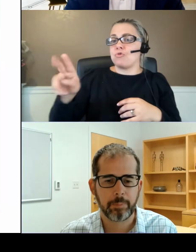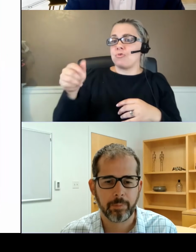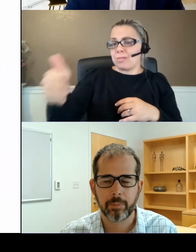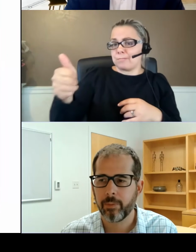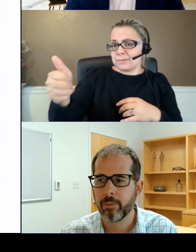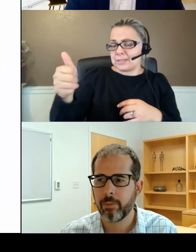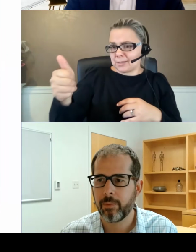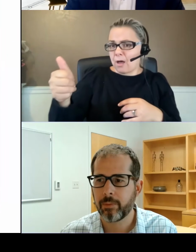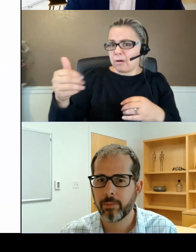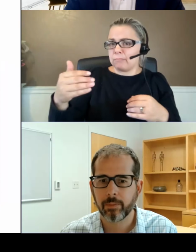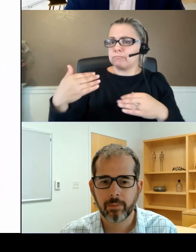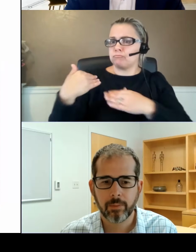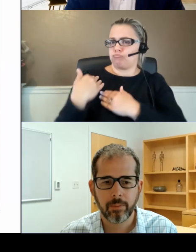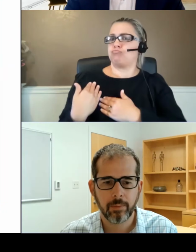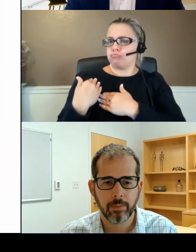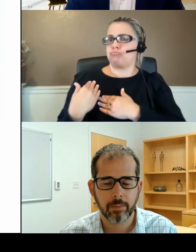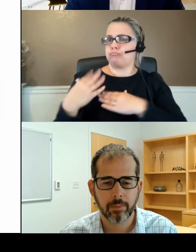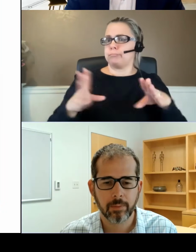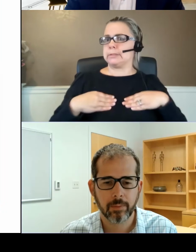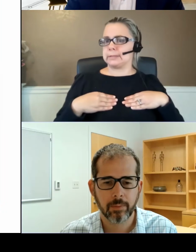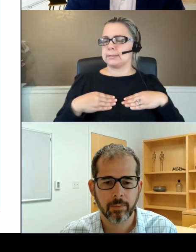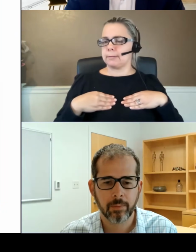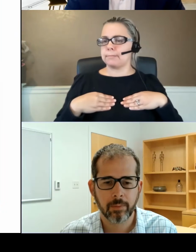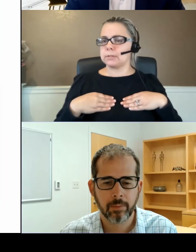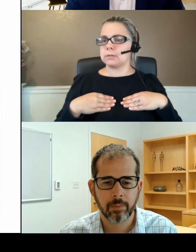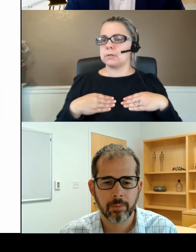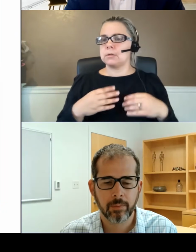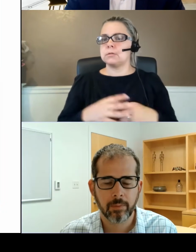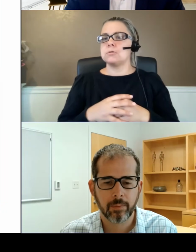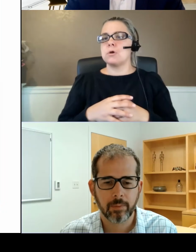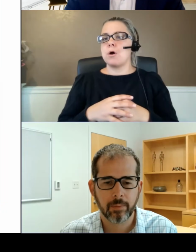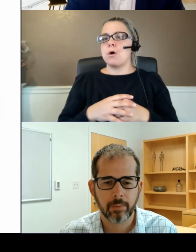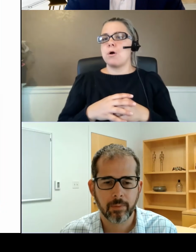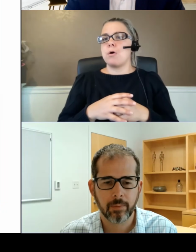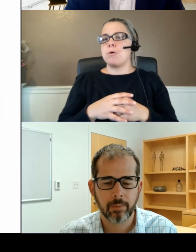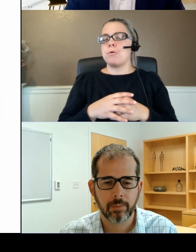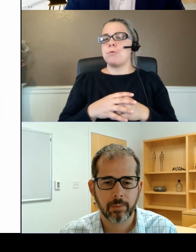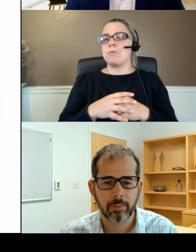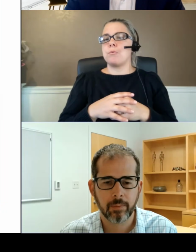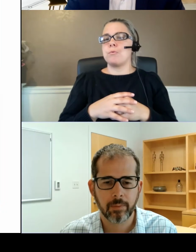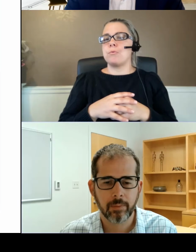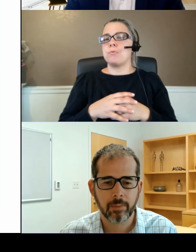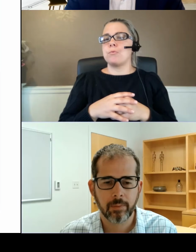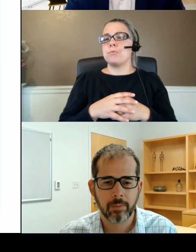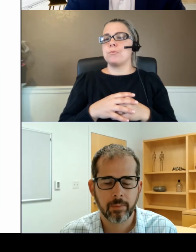and maybe it's about the the initial prorate or the initial accessibility incentives to making